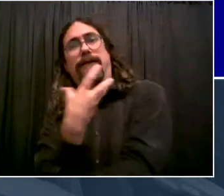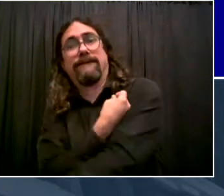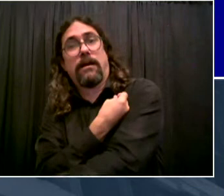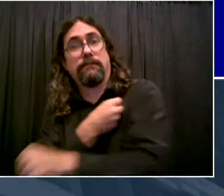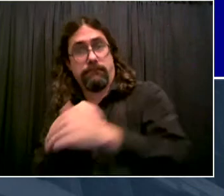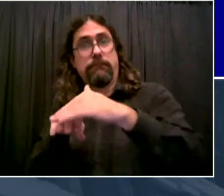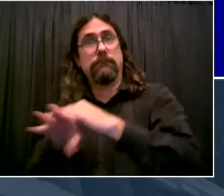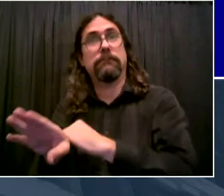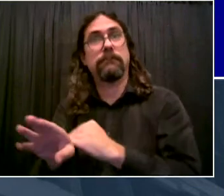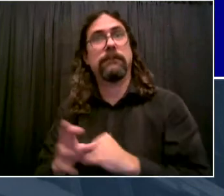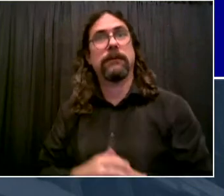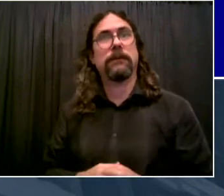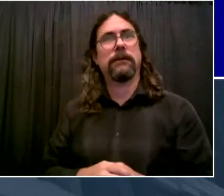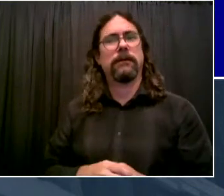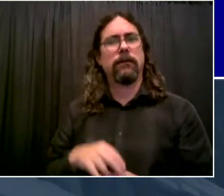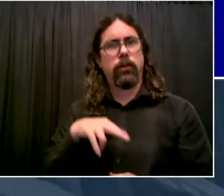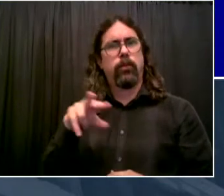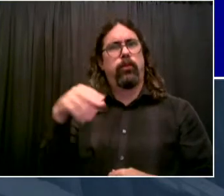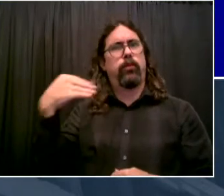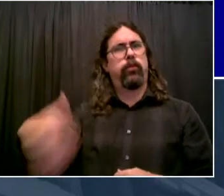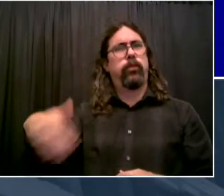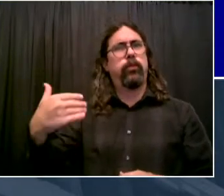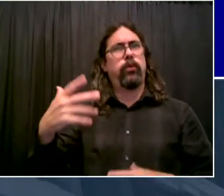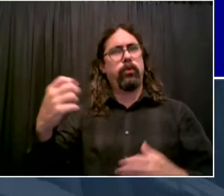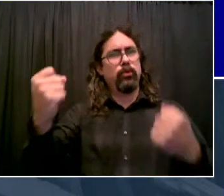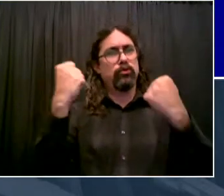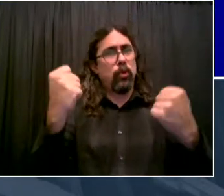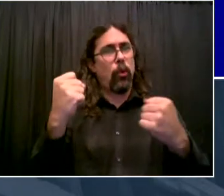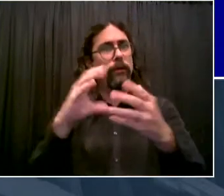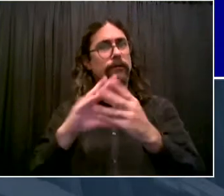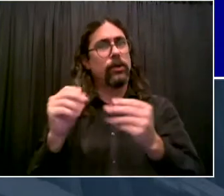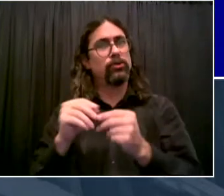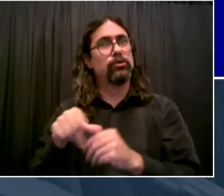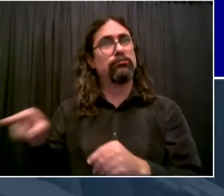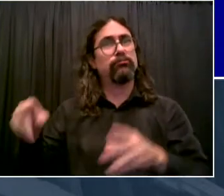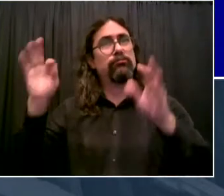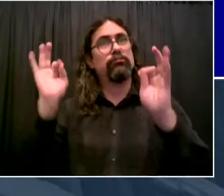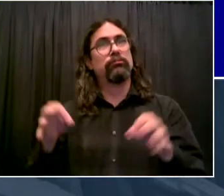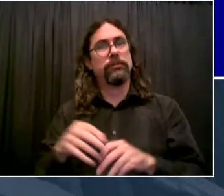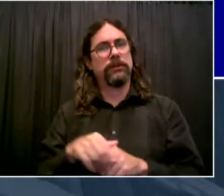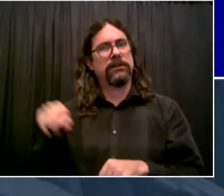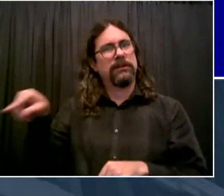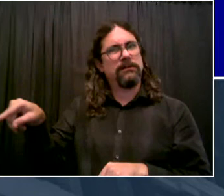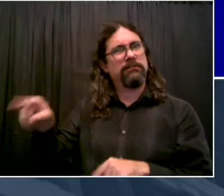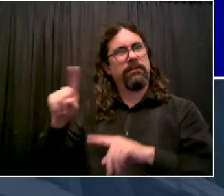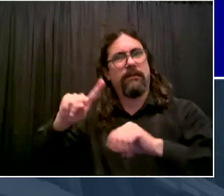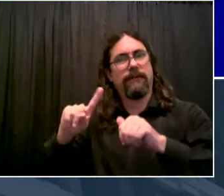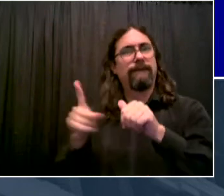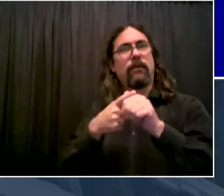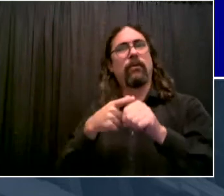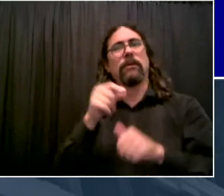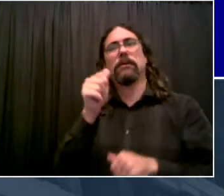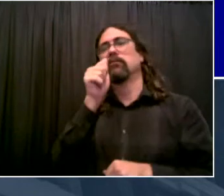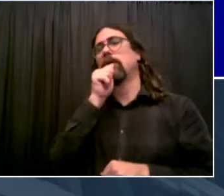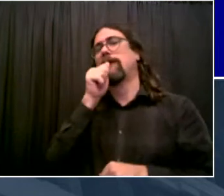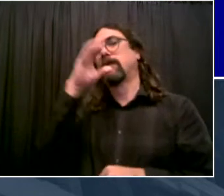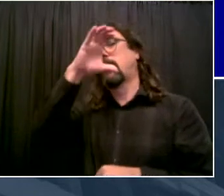THIS IS A MAJOR STEP BY A MAJOR EMPLOYER IN THE CITY.